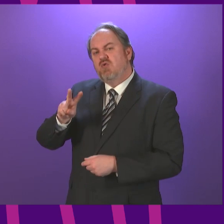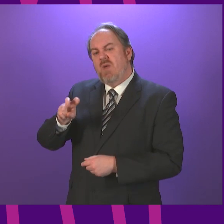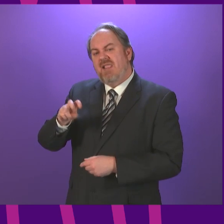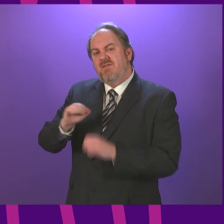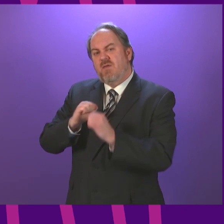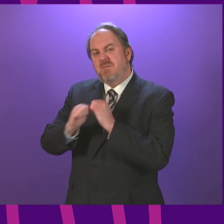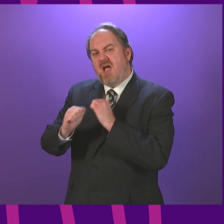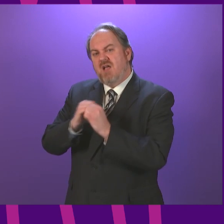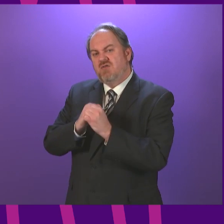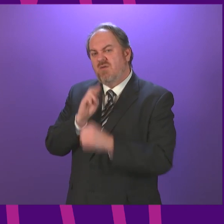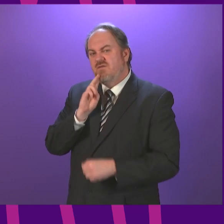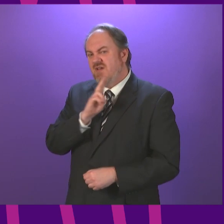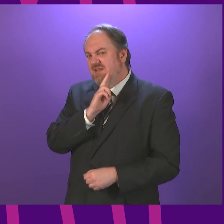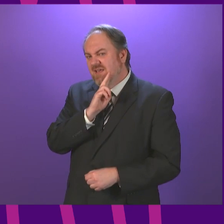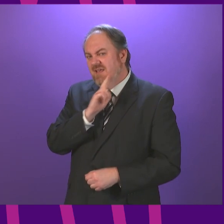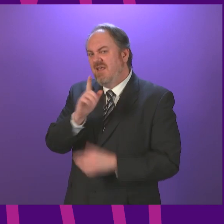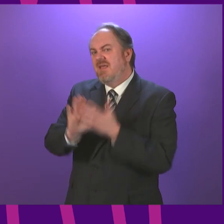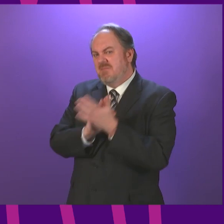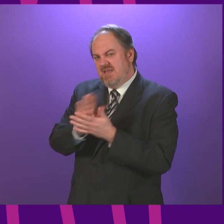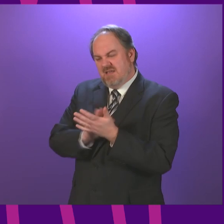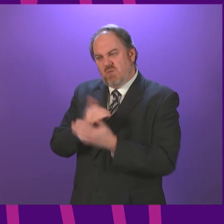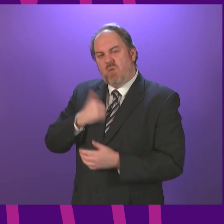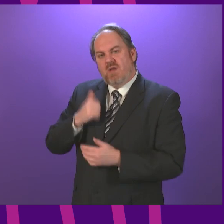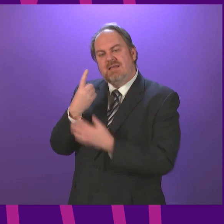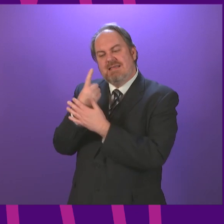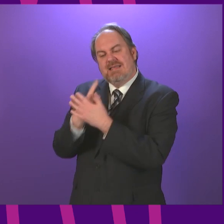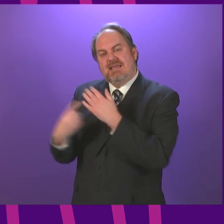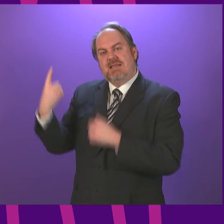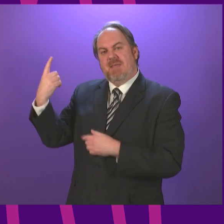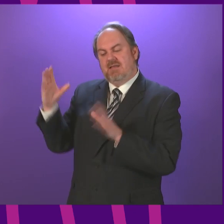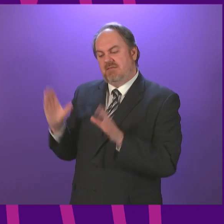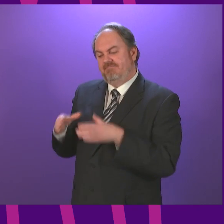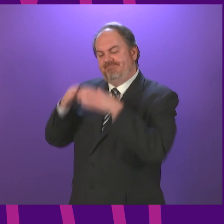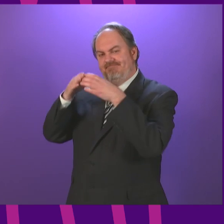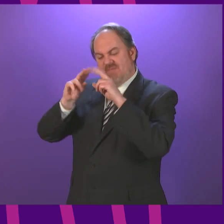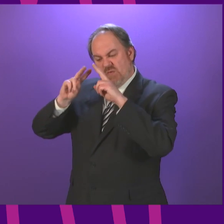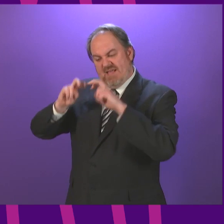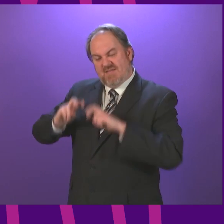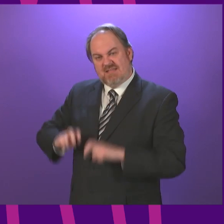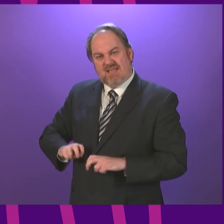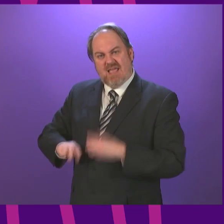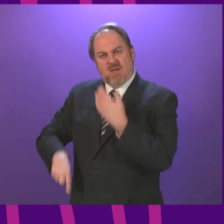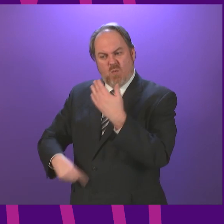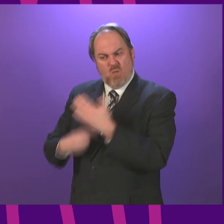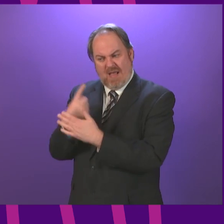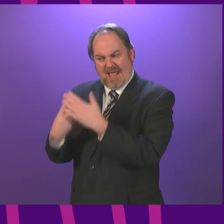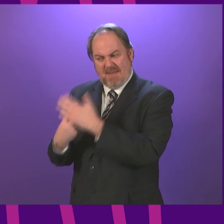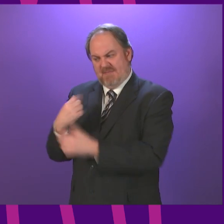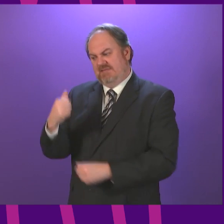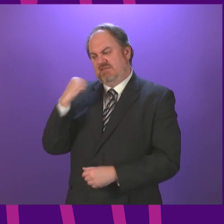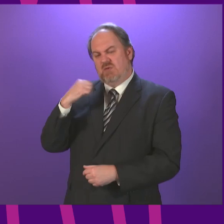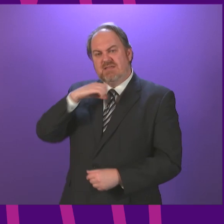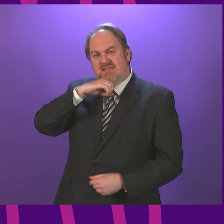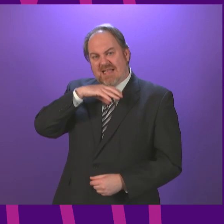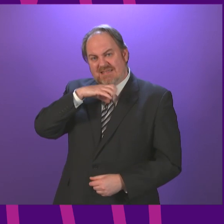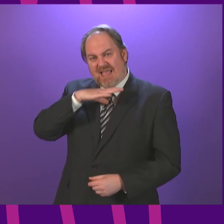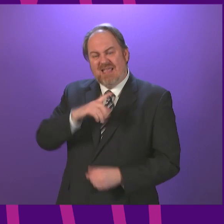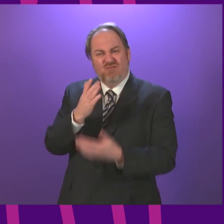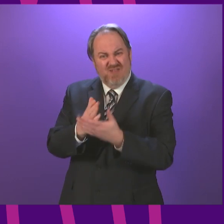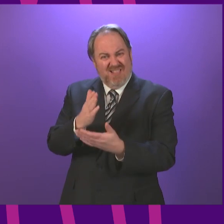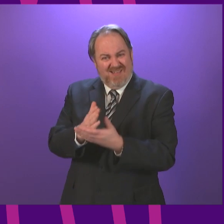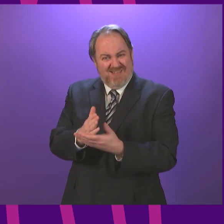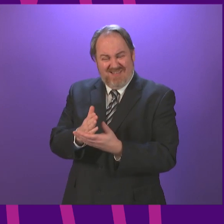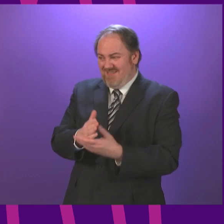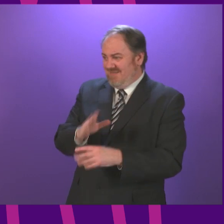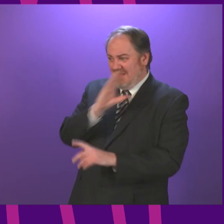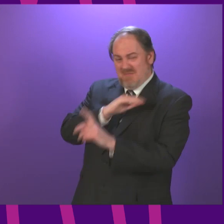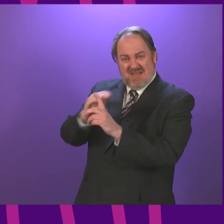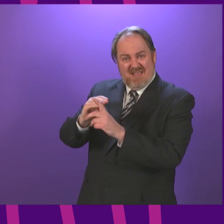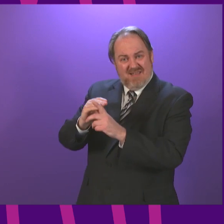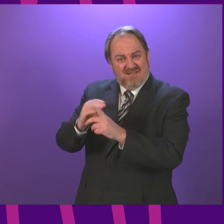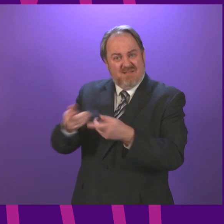call for a full independent investigation. I pose to the cabinet secretary, Police Scotland